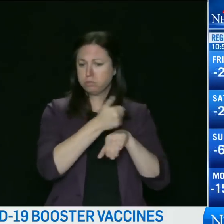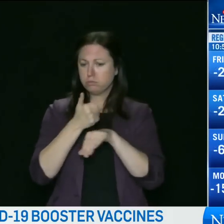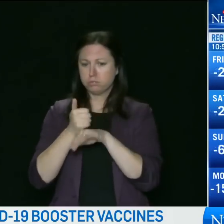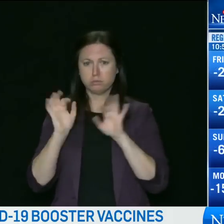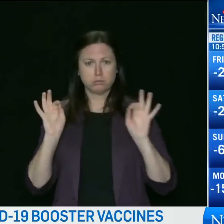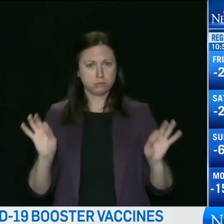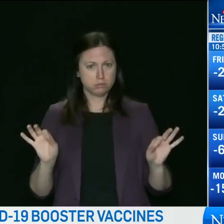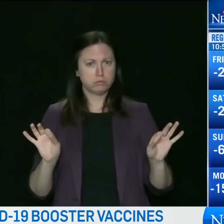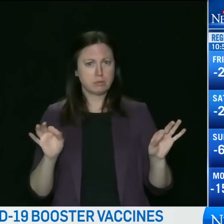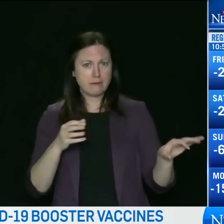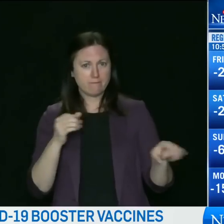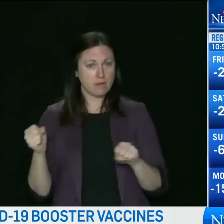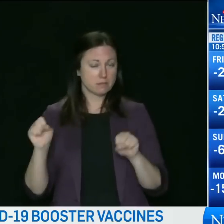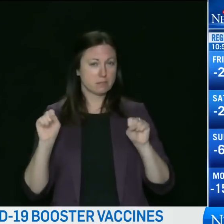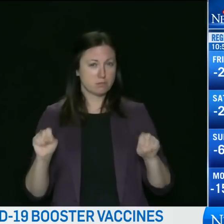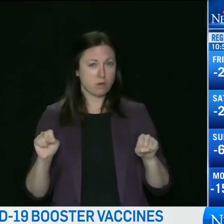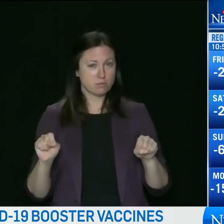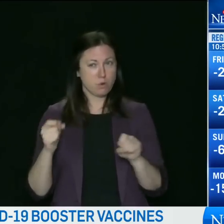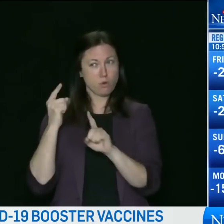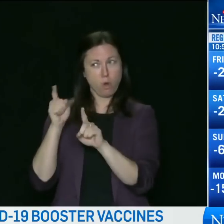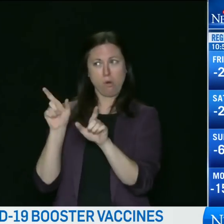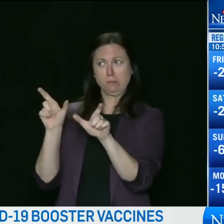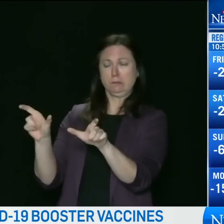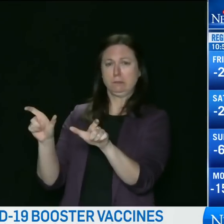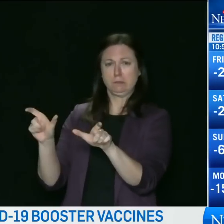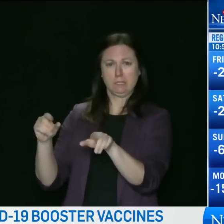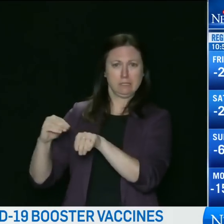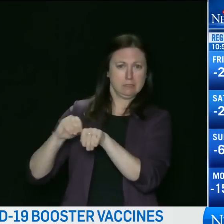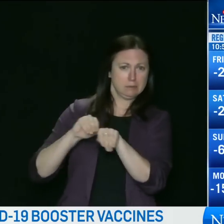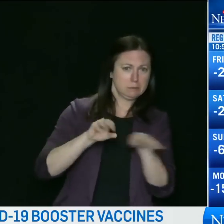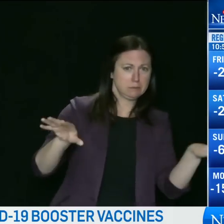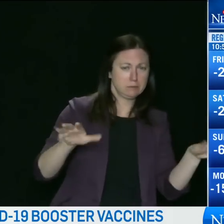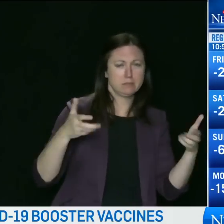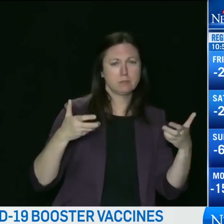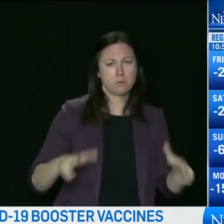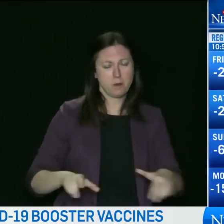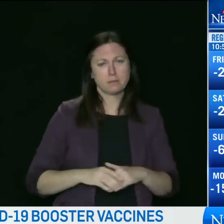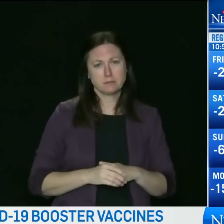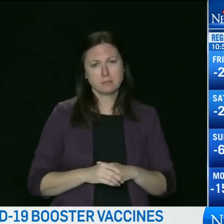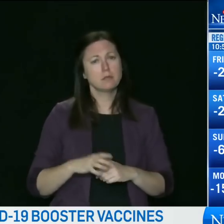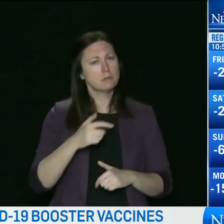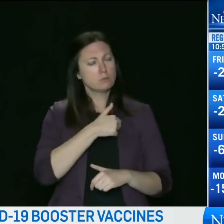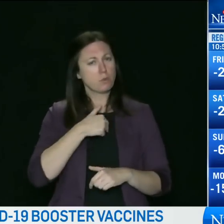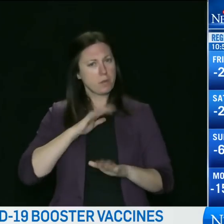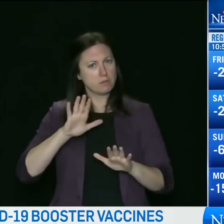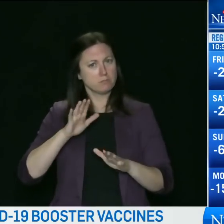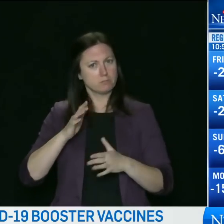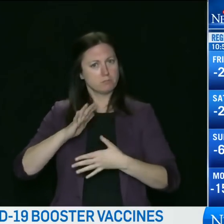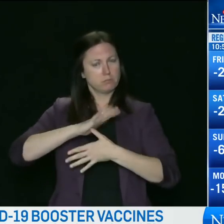THIS TIME. I THINK BOTH WERE BEING